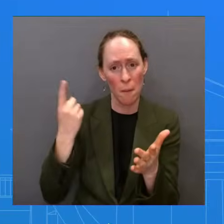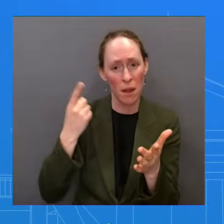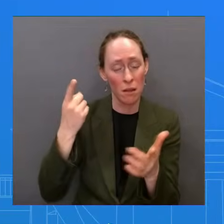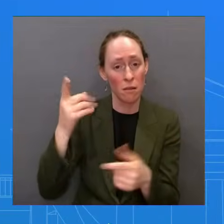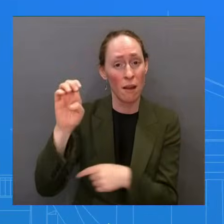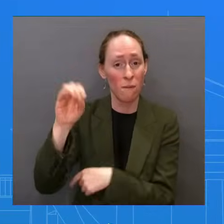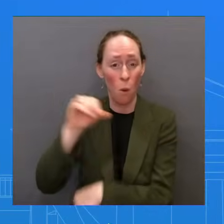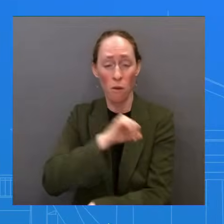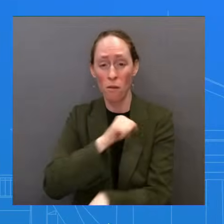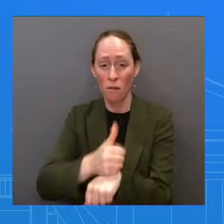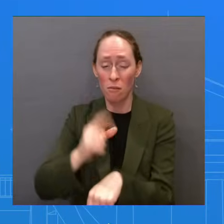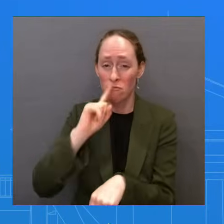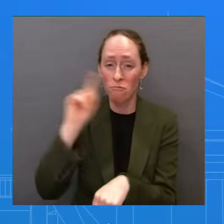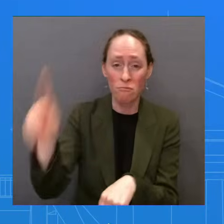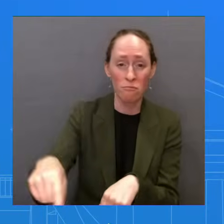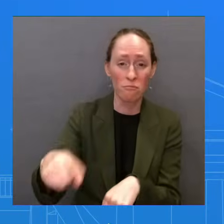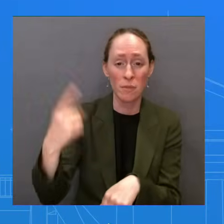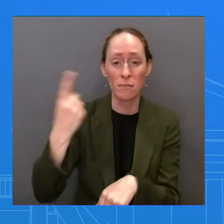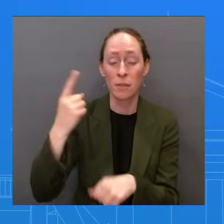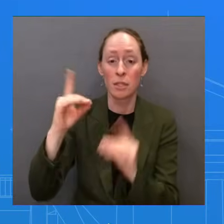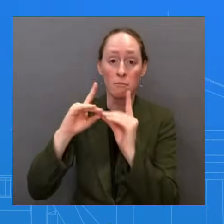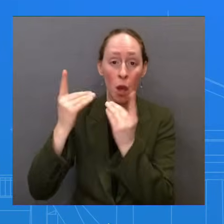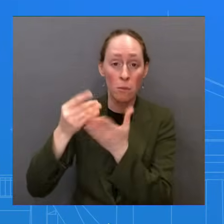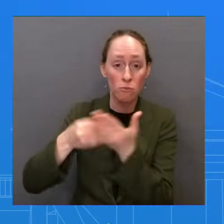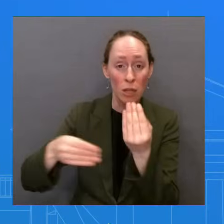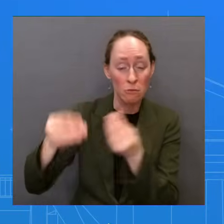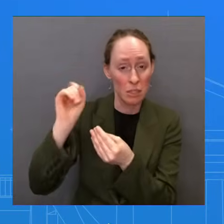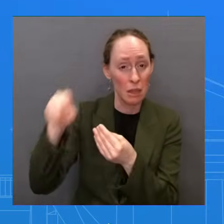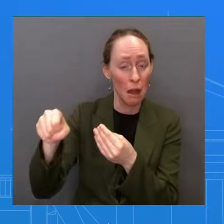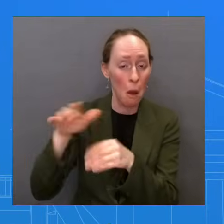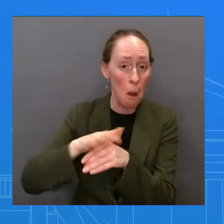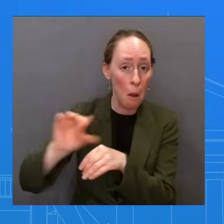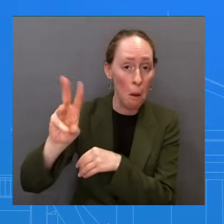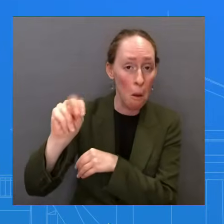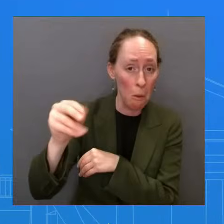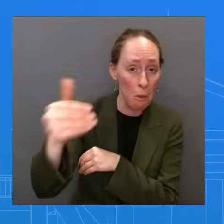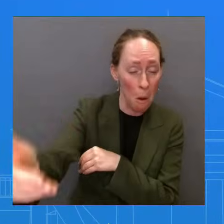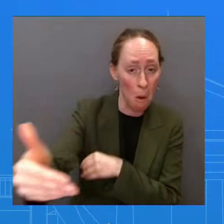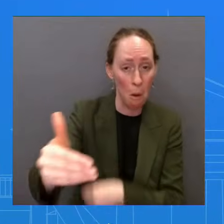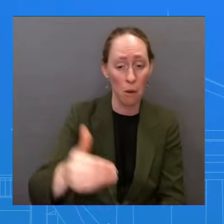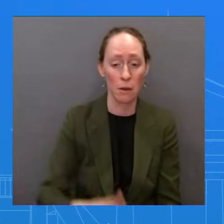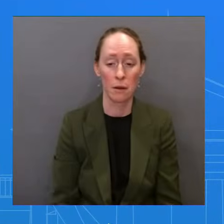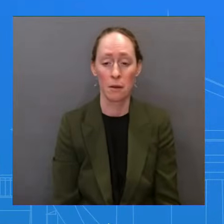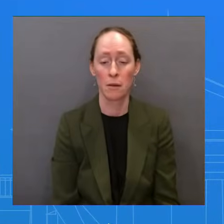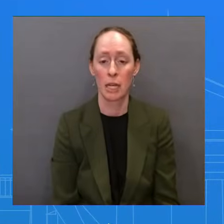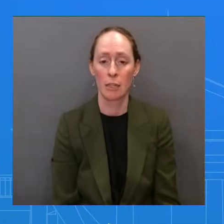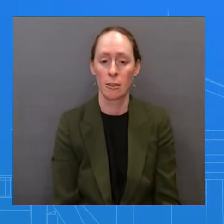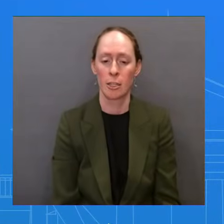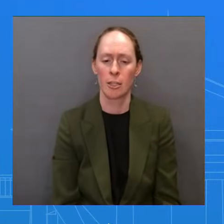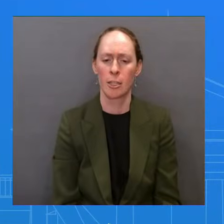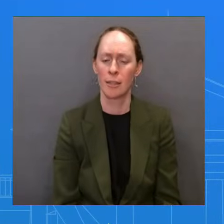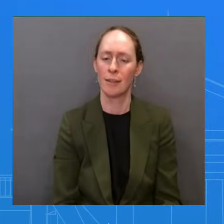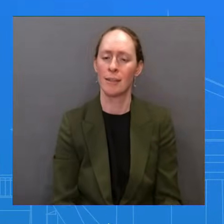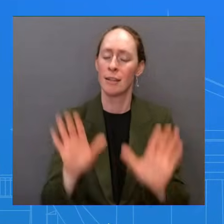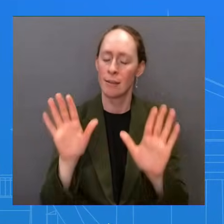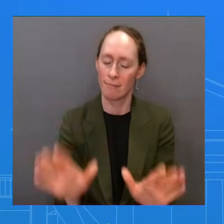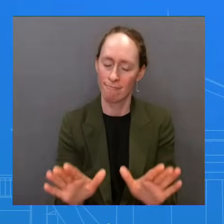Ms. Jean-Pierre: So, Con- -- again, I'm going to sound like a broken record, as I have been for the past several months: Congress must act. We will not entertain scenarios